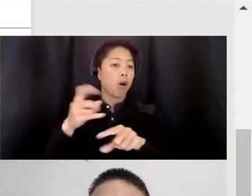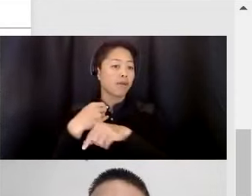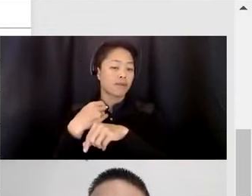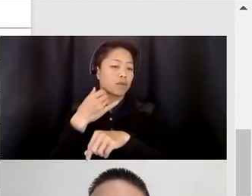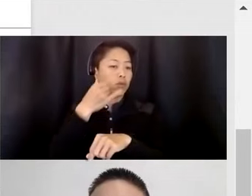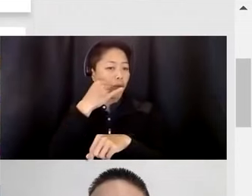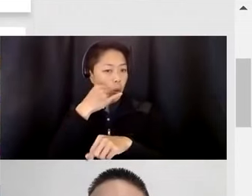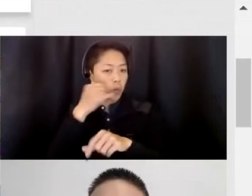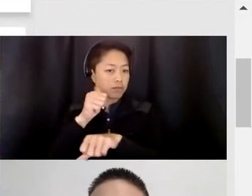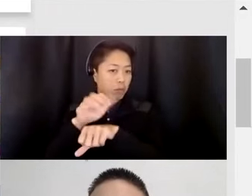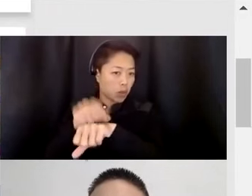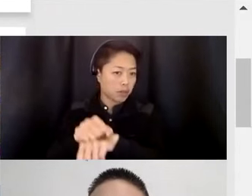I’m gonna do a full screen share.